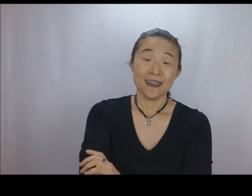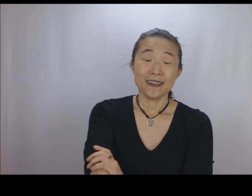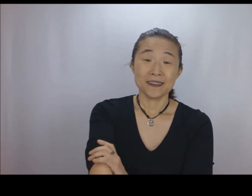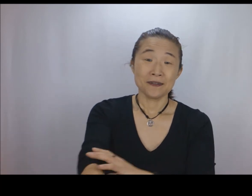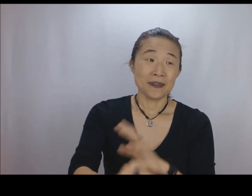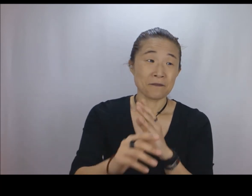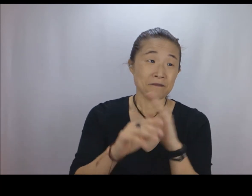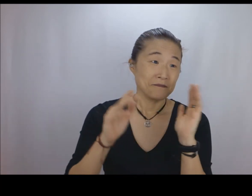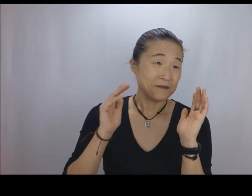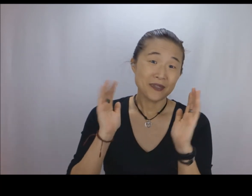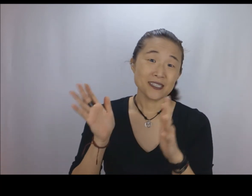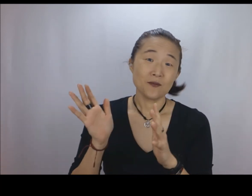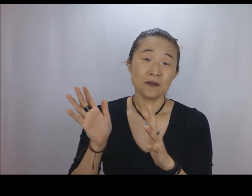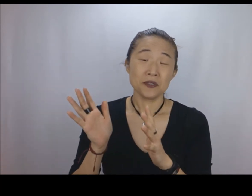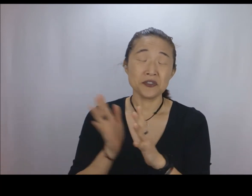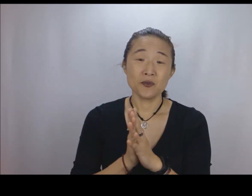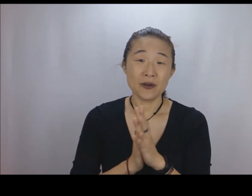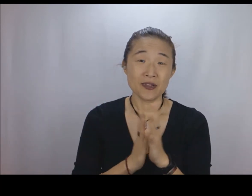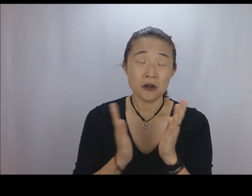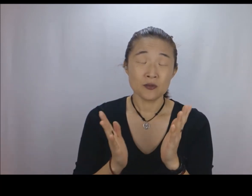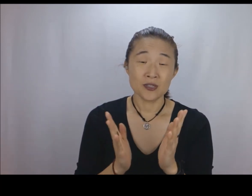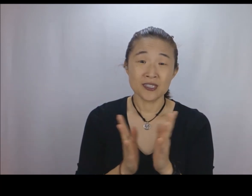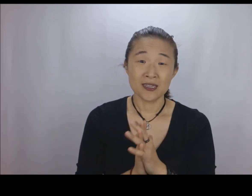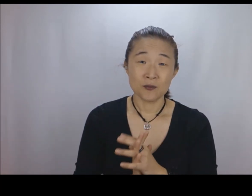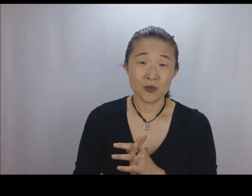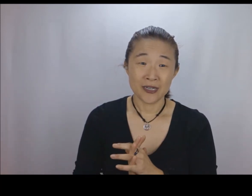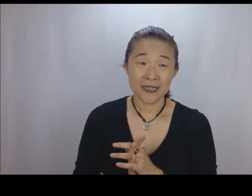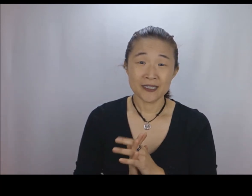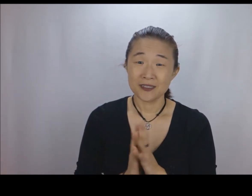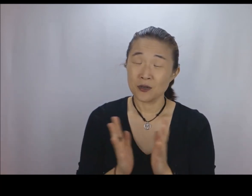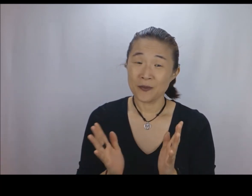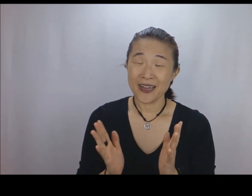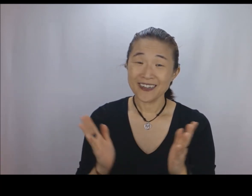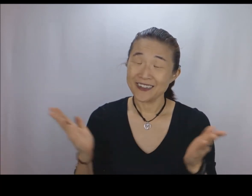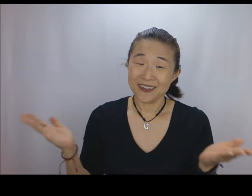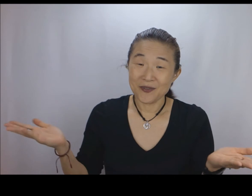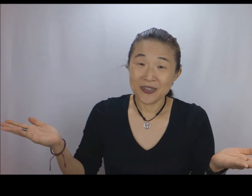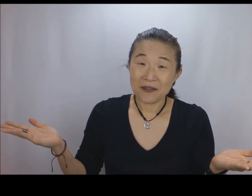And so, if Lesson 1 blew you away with all the words that were in, don't panic.